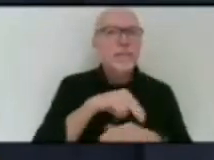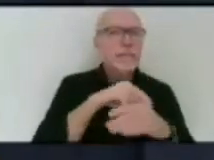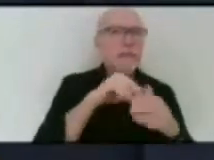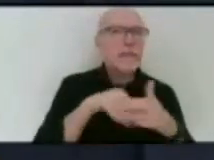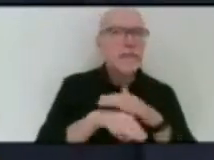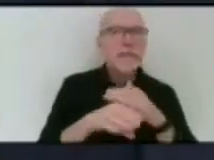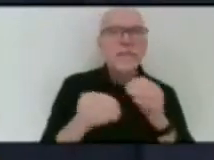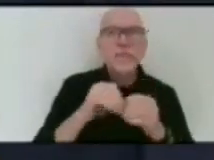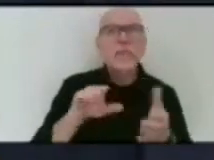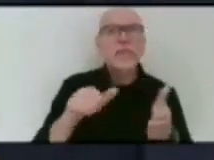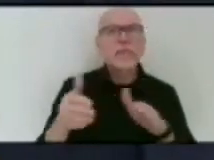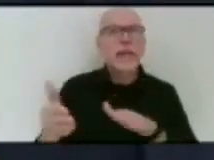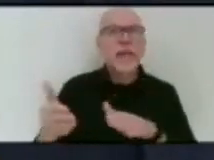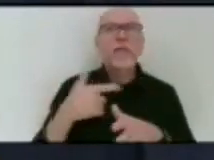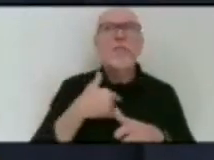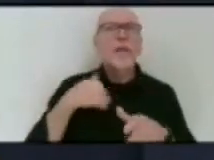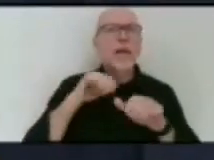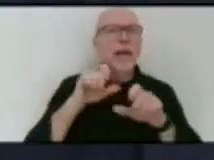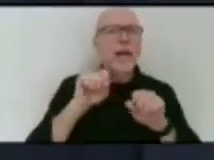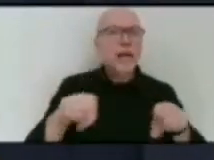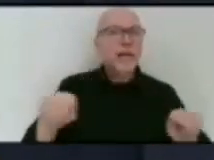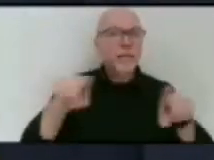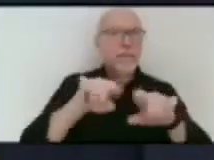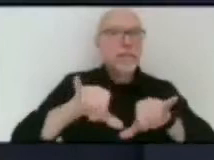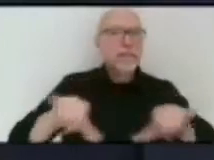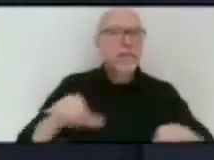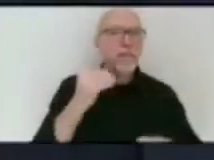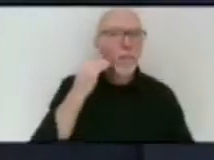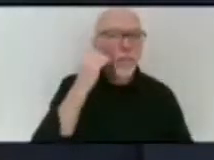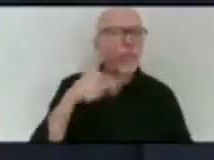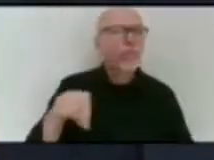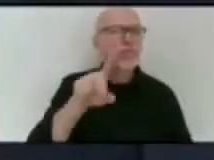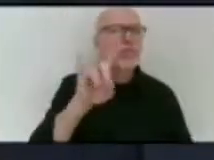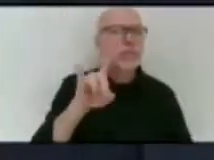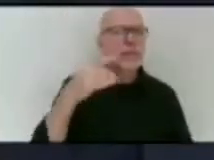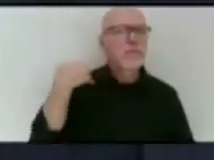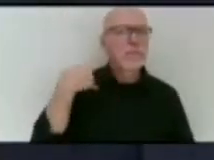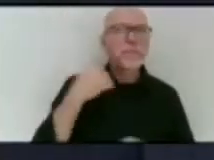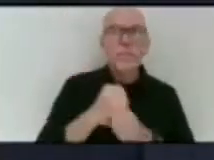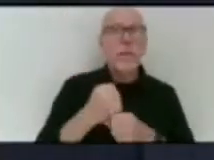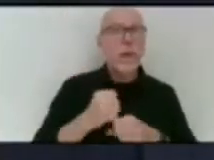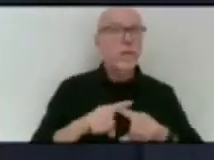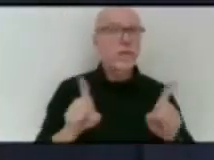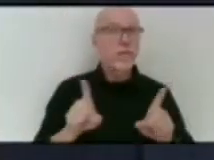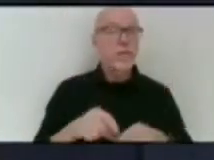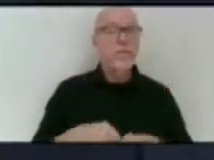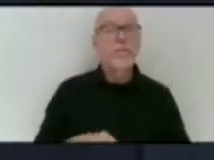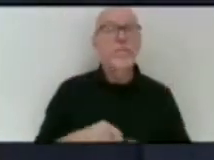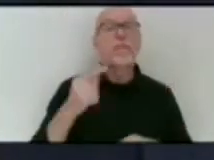you to hunker down and you did. And it made a difference. Then in early May,